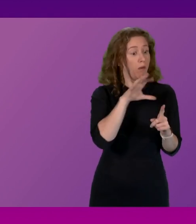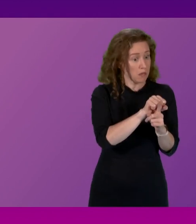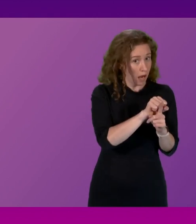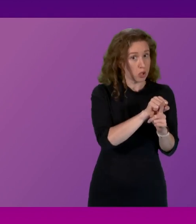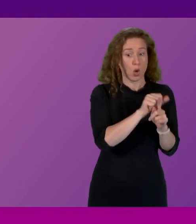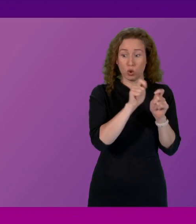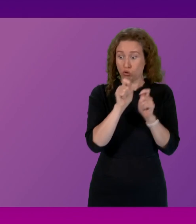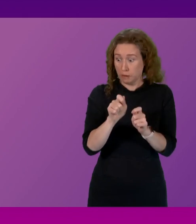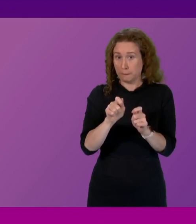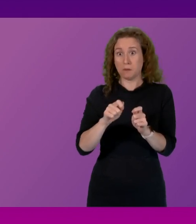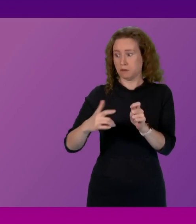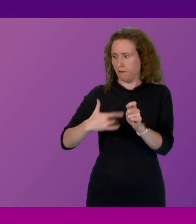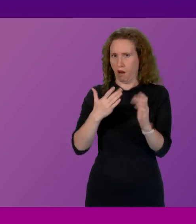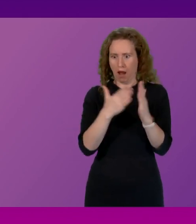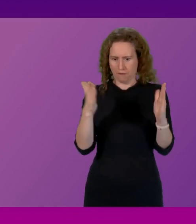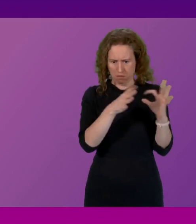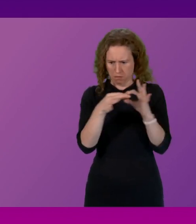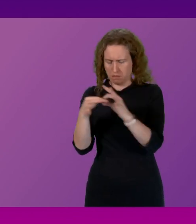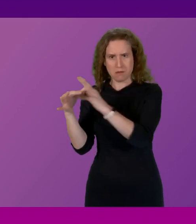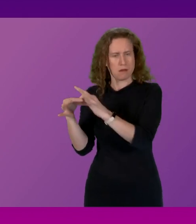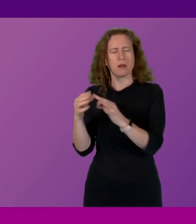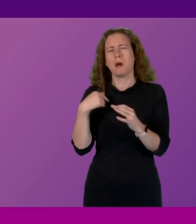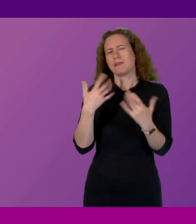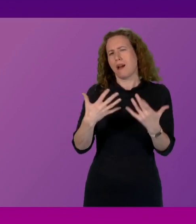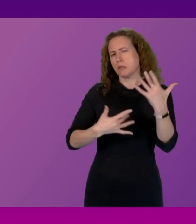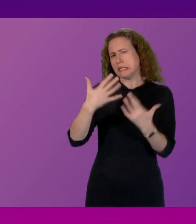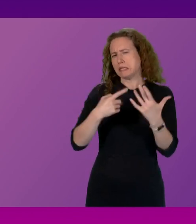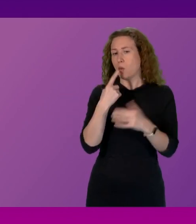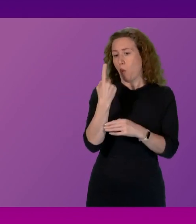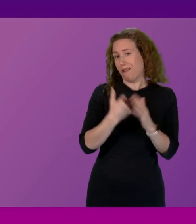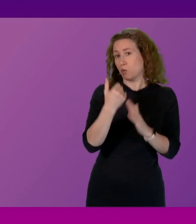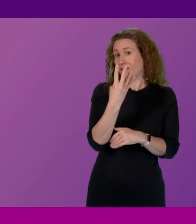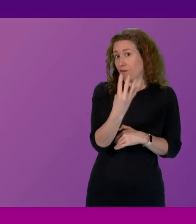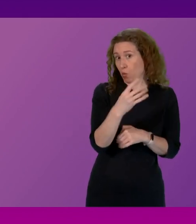This week, statistics revealed that one in four cancer patients had faced delays in treatment—that